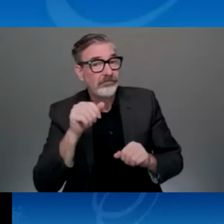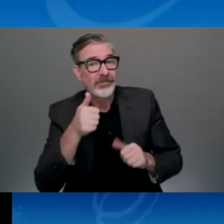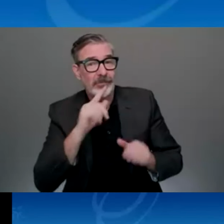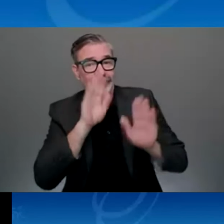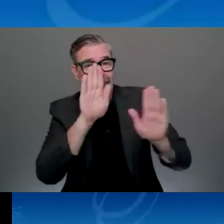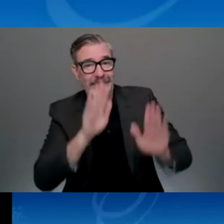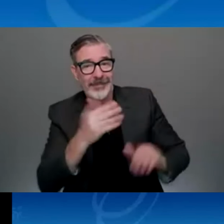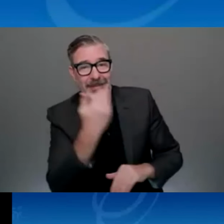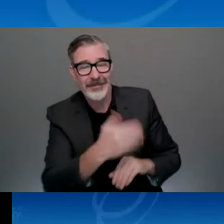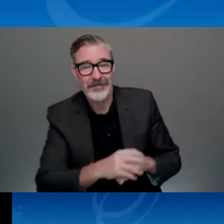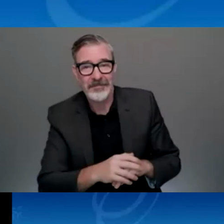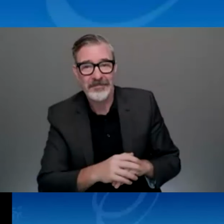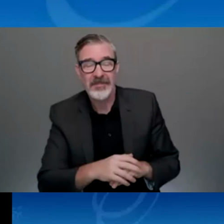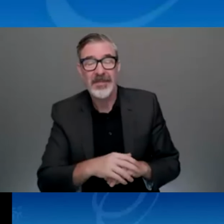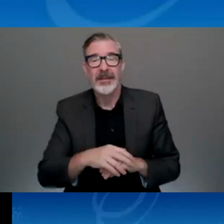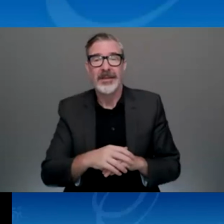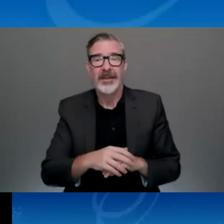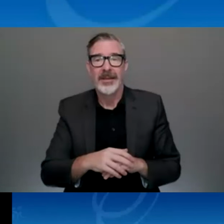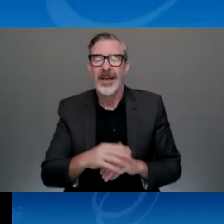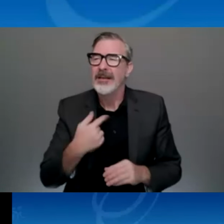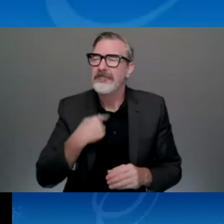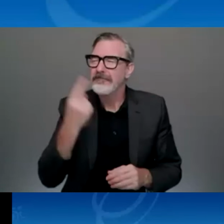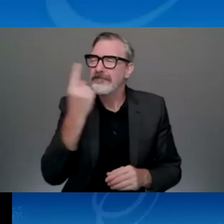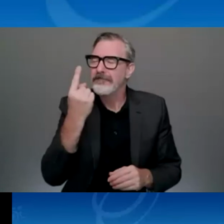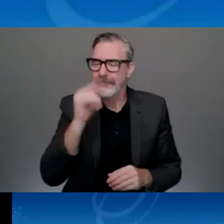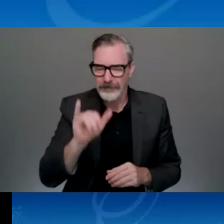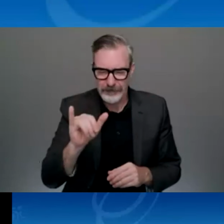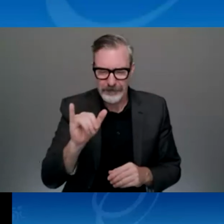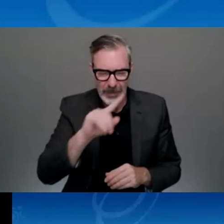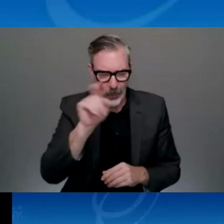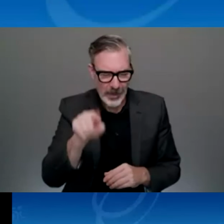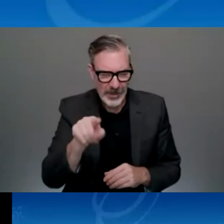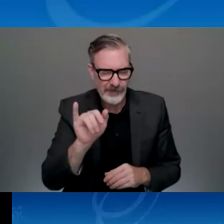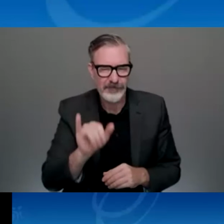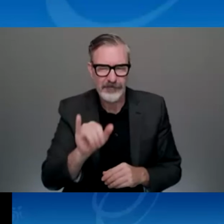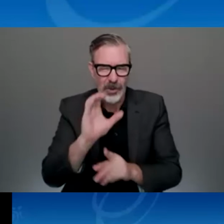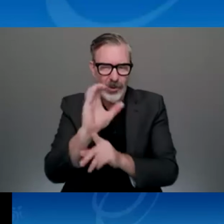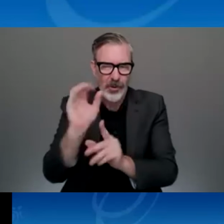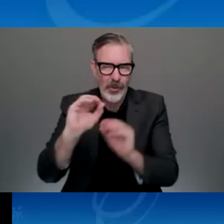For me, I think when I just think of that question, it for me, it's all really about making sure that no one is left behind.